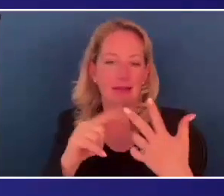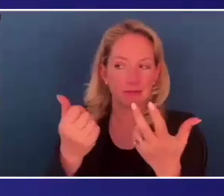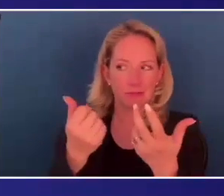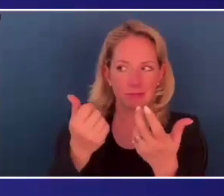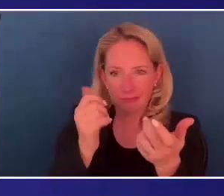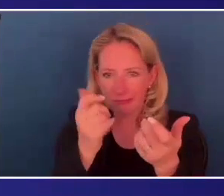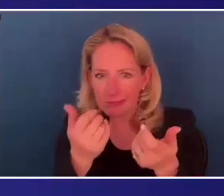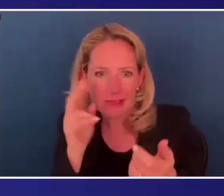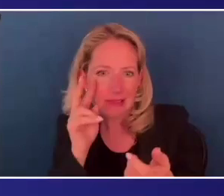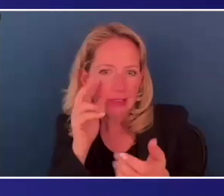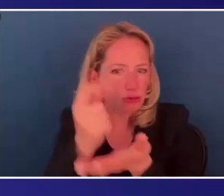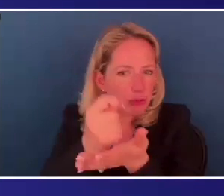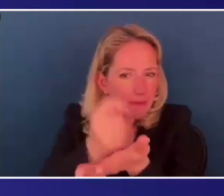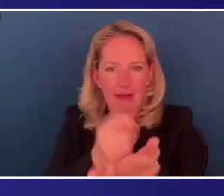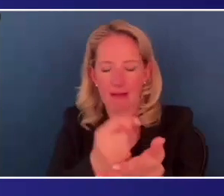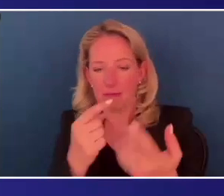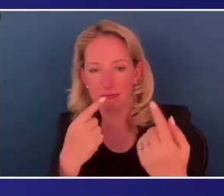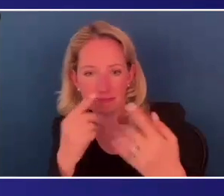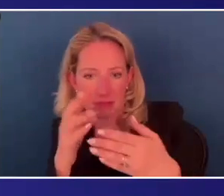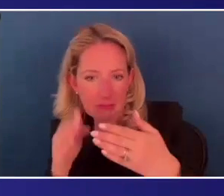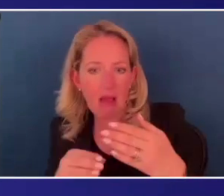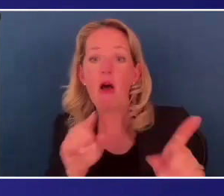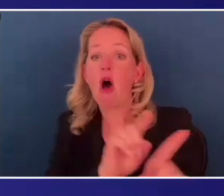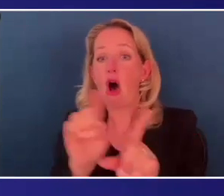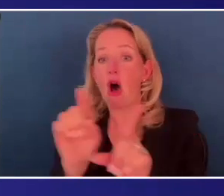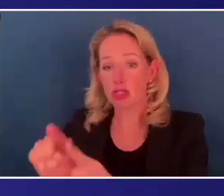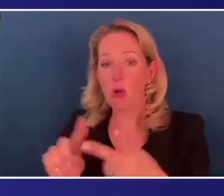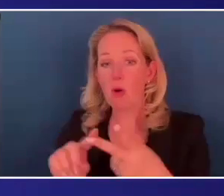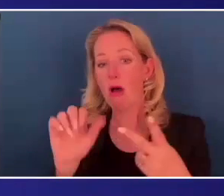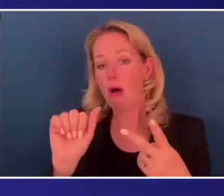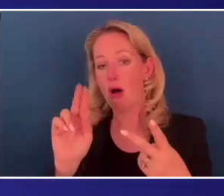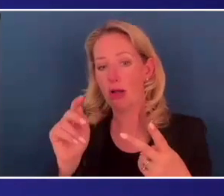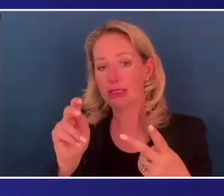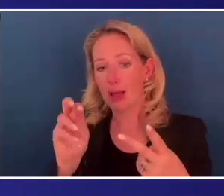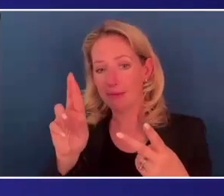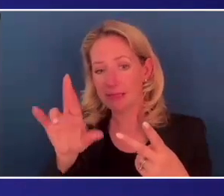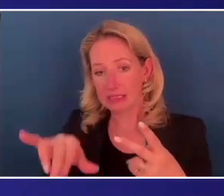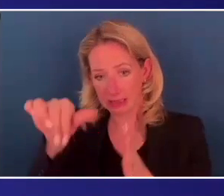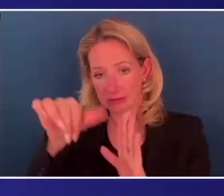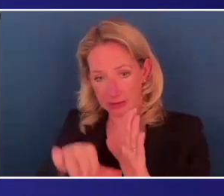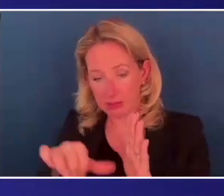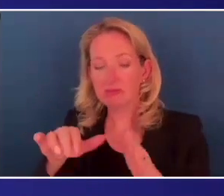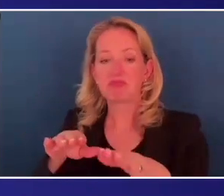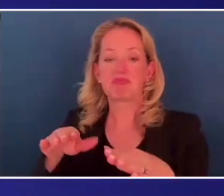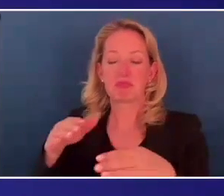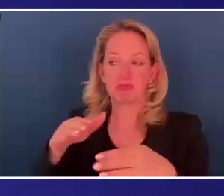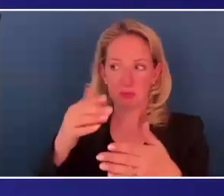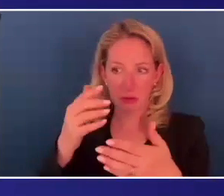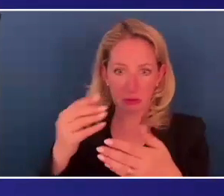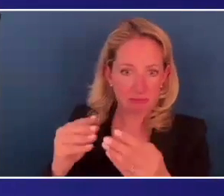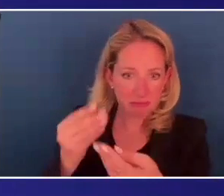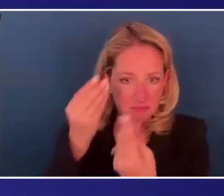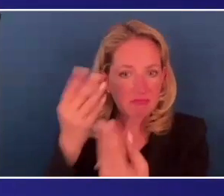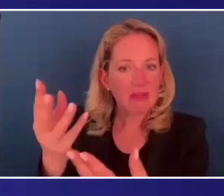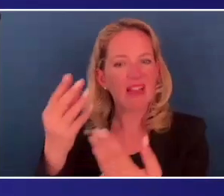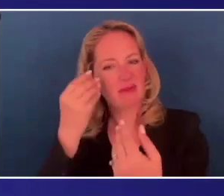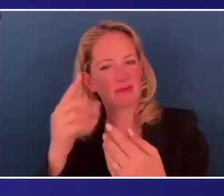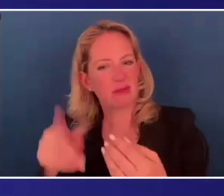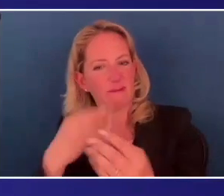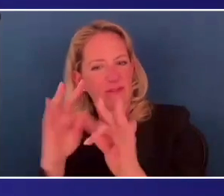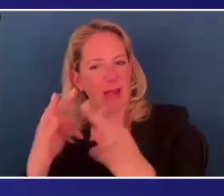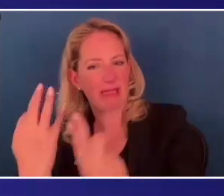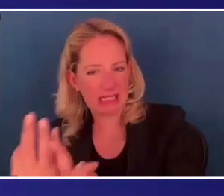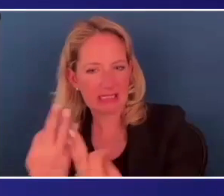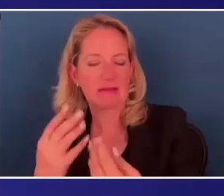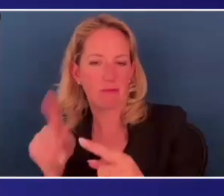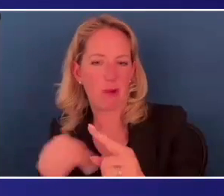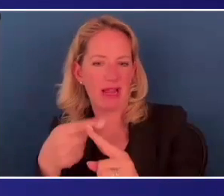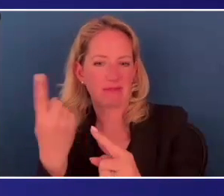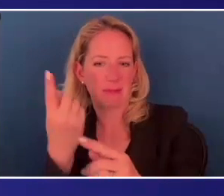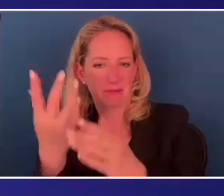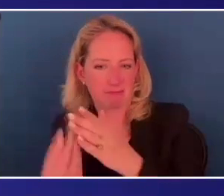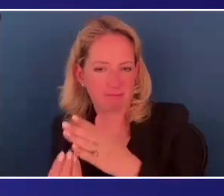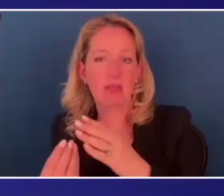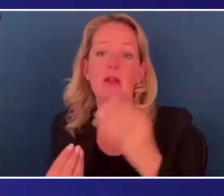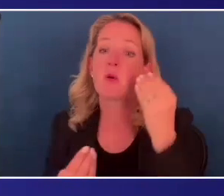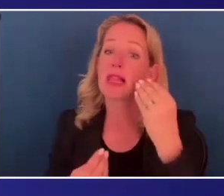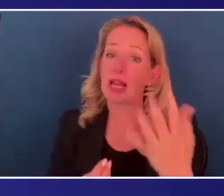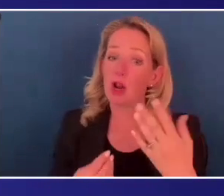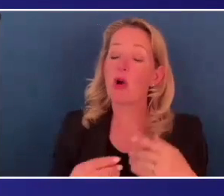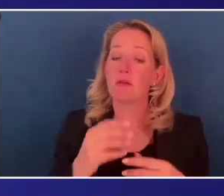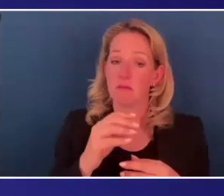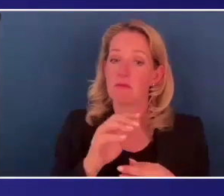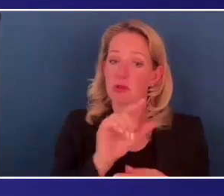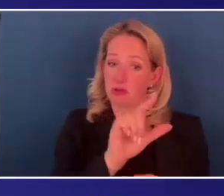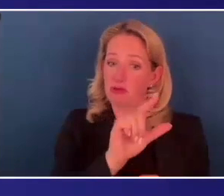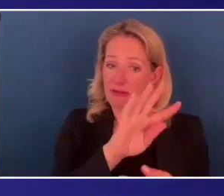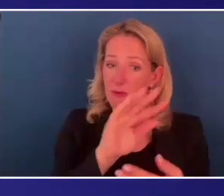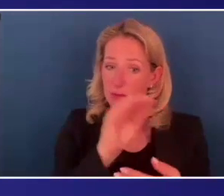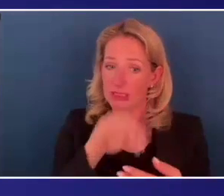But then we also help perform autopsy to kind of give closures to families. Now, the reason I mentioned this is that approximately 27% of pathologist assistants working teaching hospitals and the majority of those are not for profit.